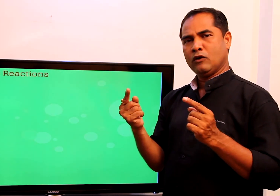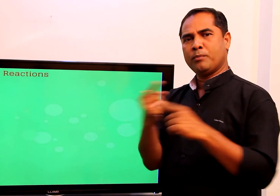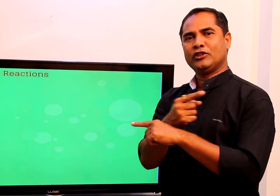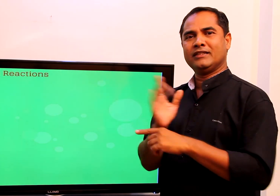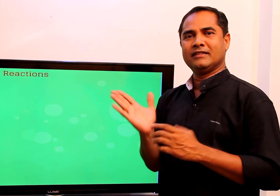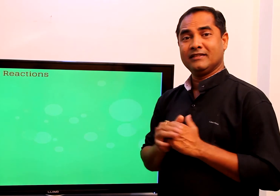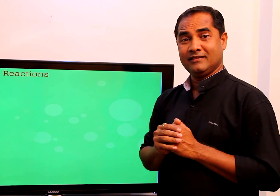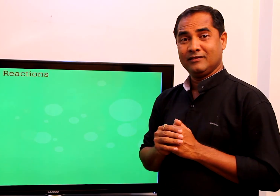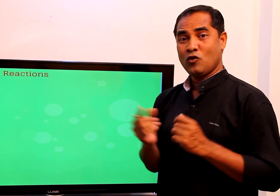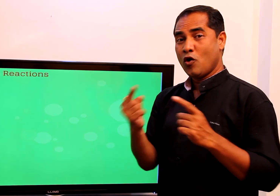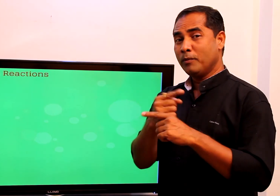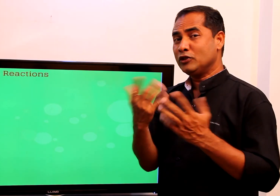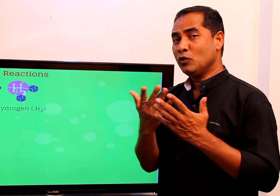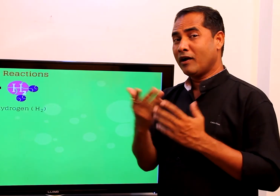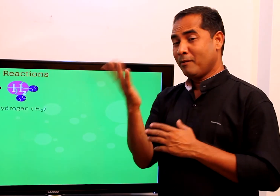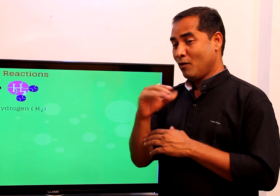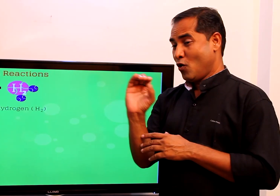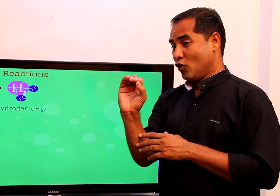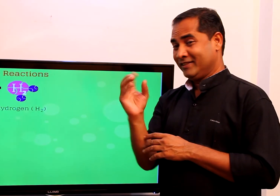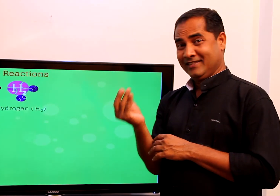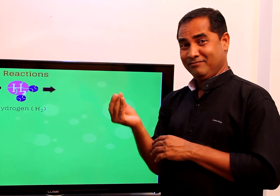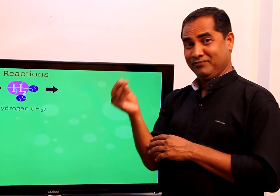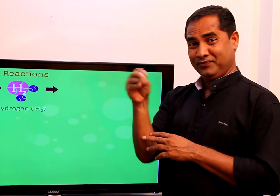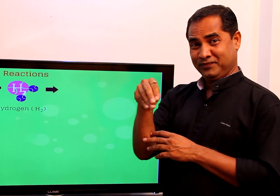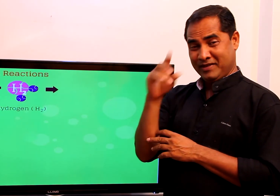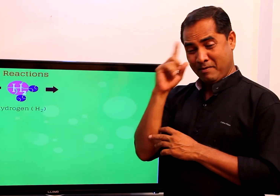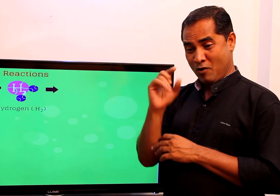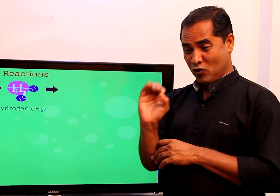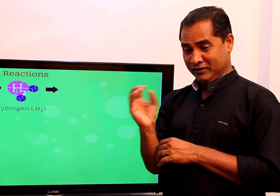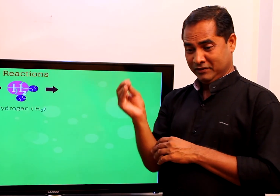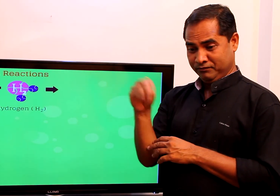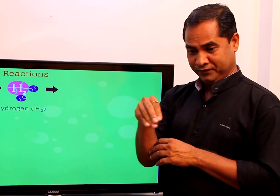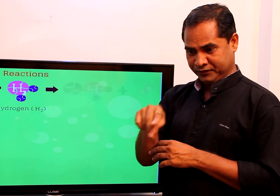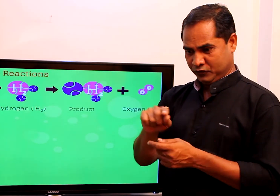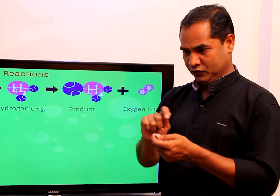Before we did oxidation, this is exactly the opposite of oxidation reaction.